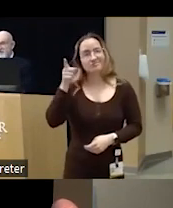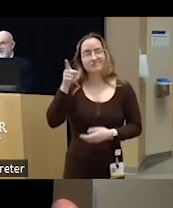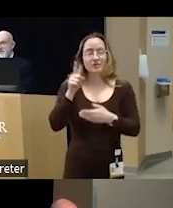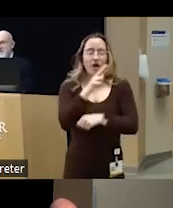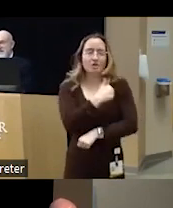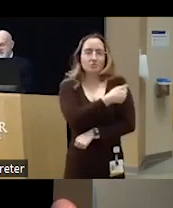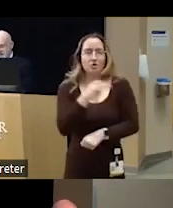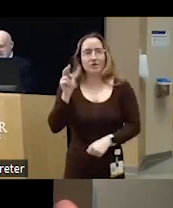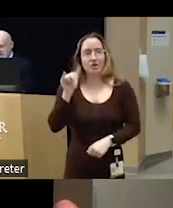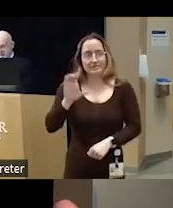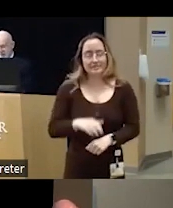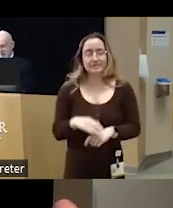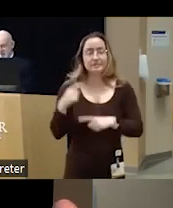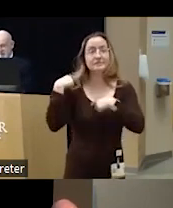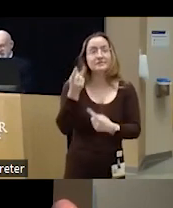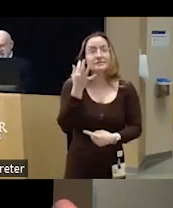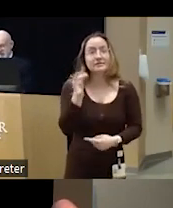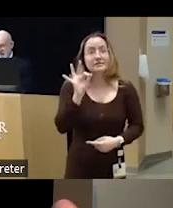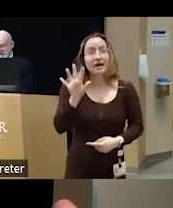Since 1997 he's been working and conducting